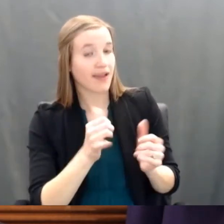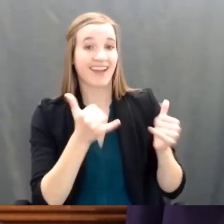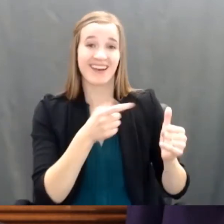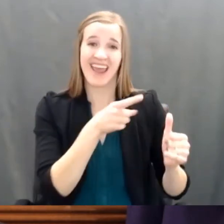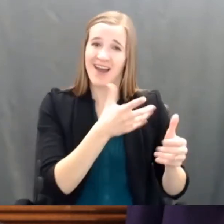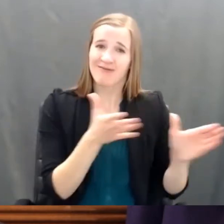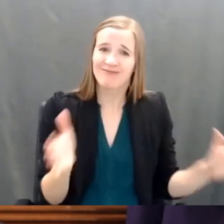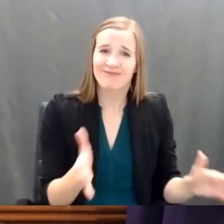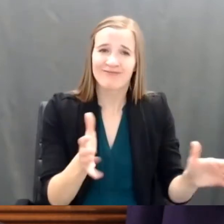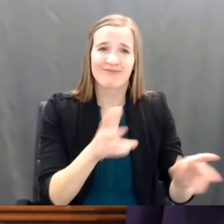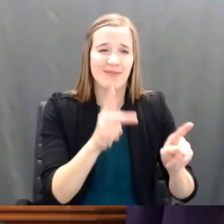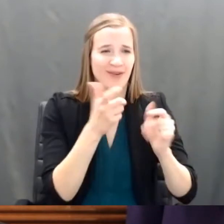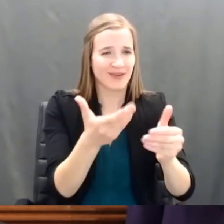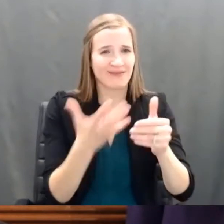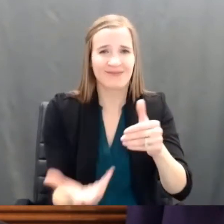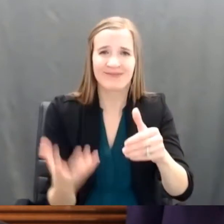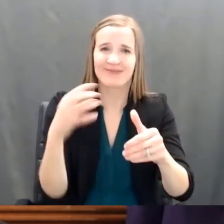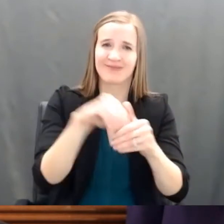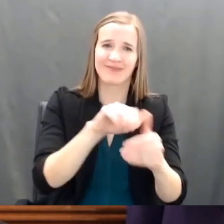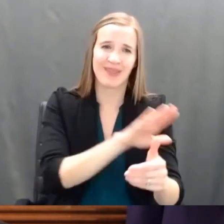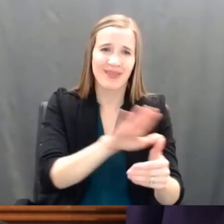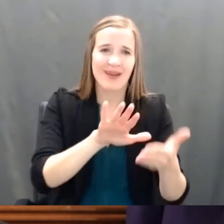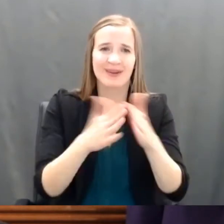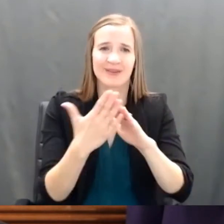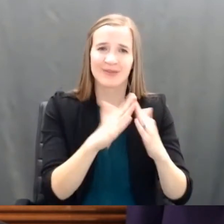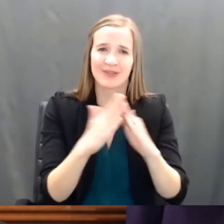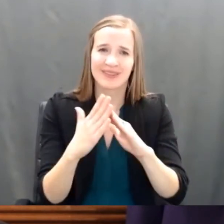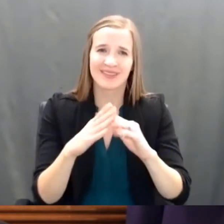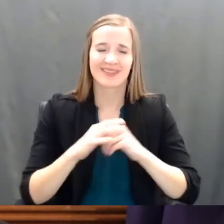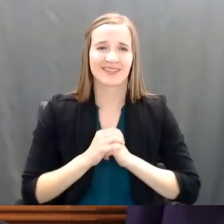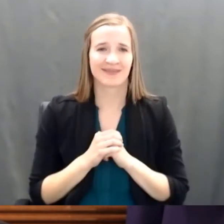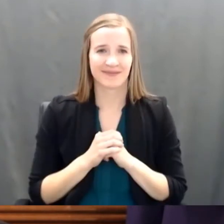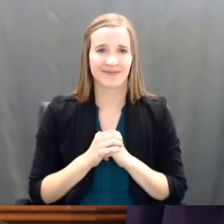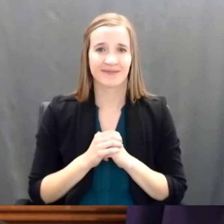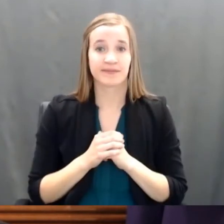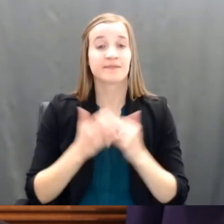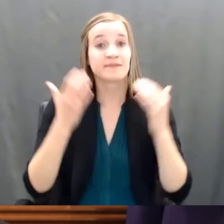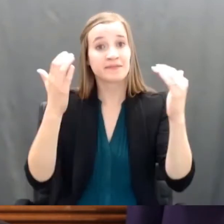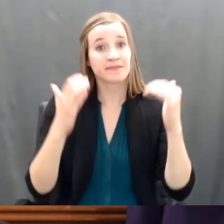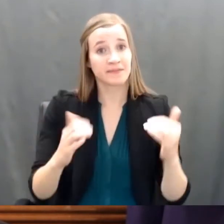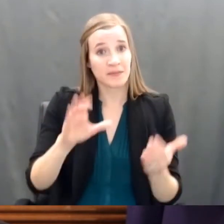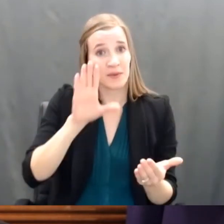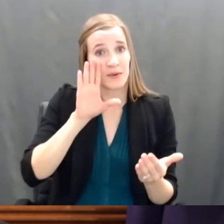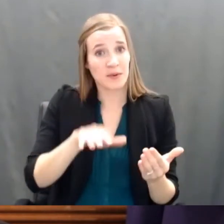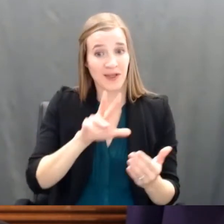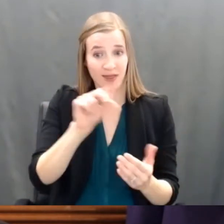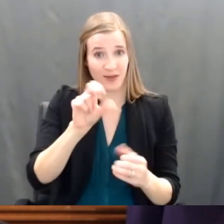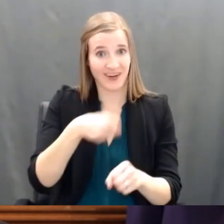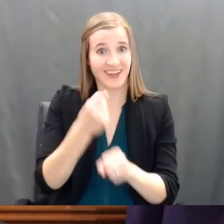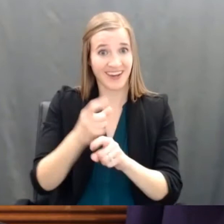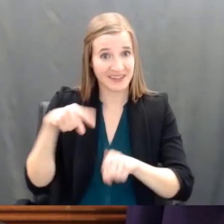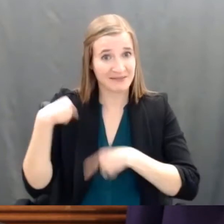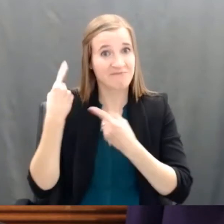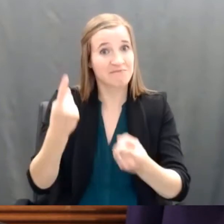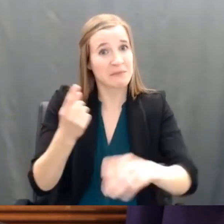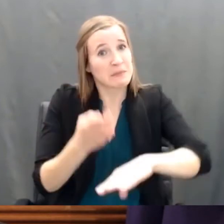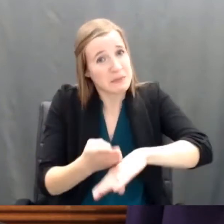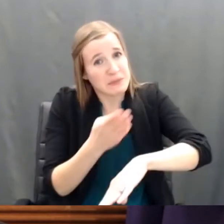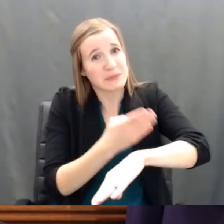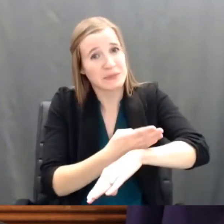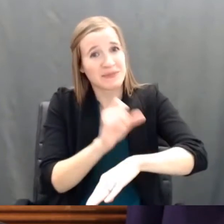participation in community life. And whereas, despite progress over the past 30 years, people